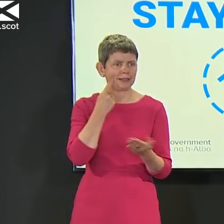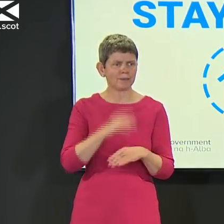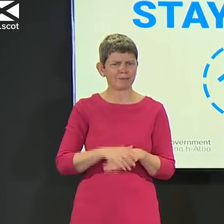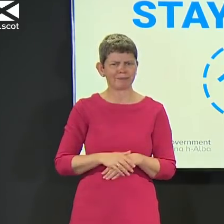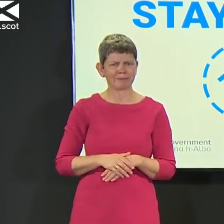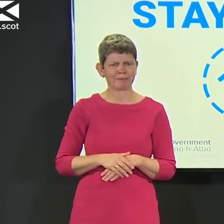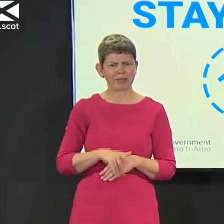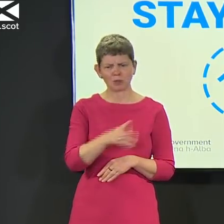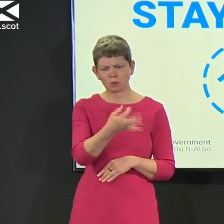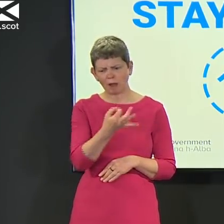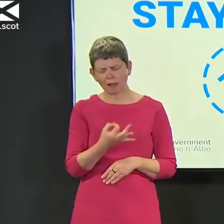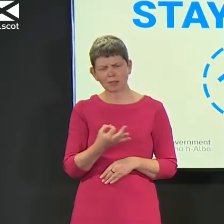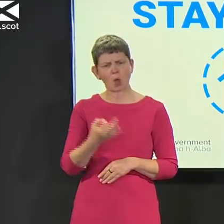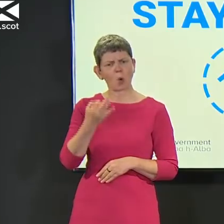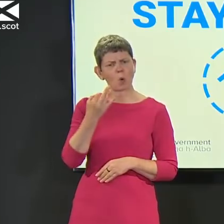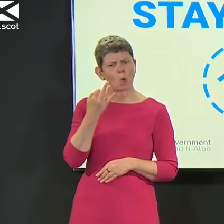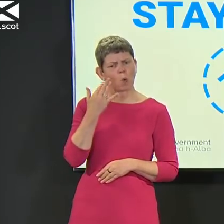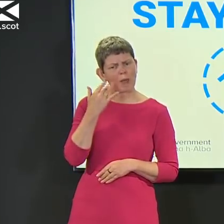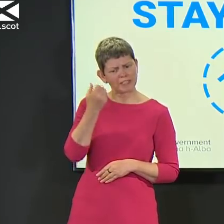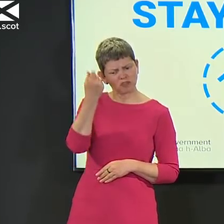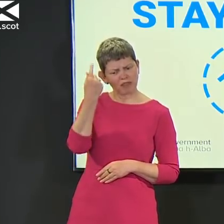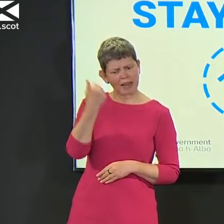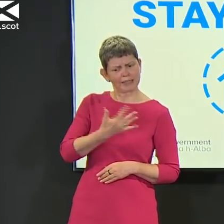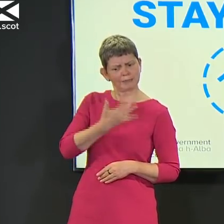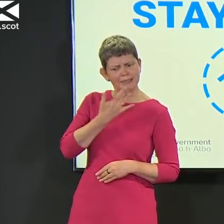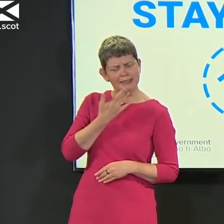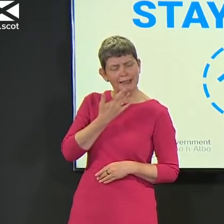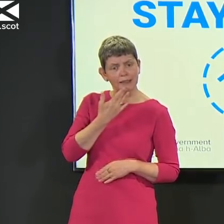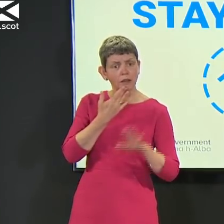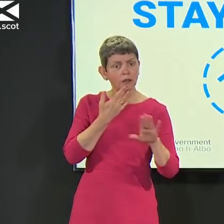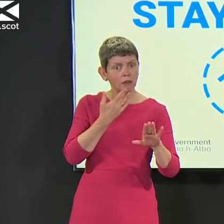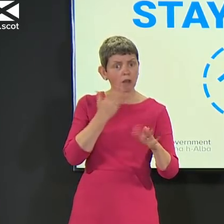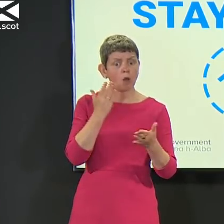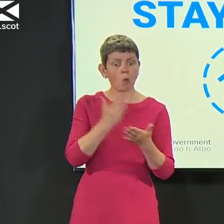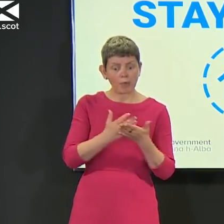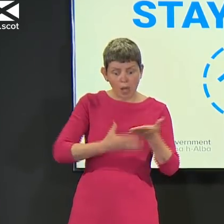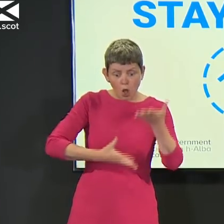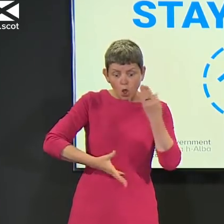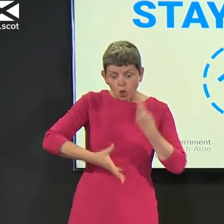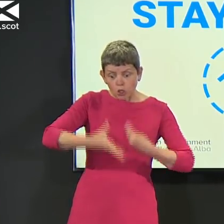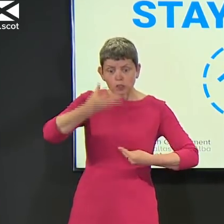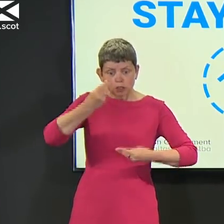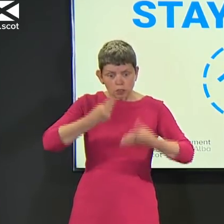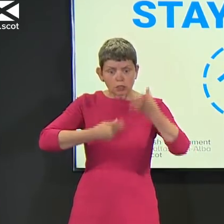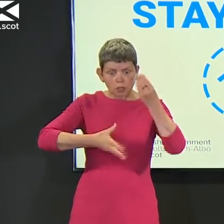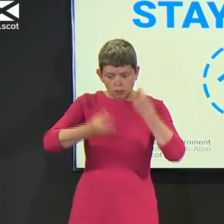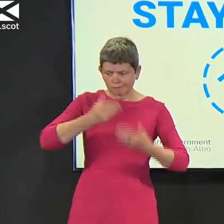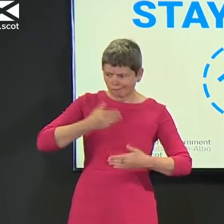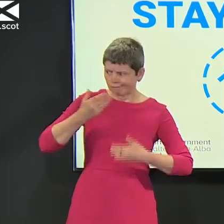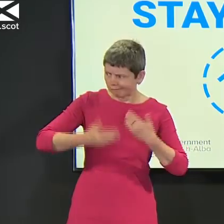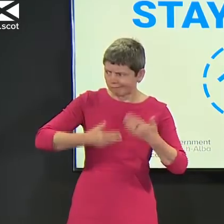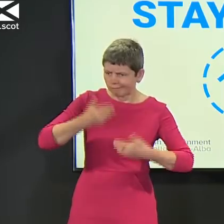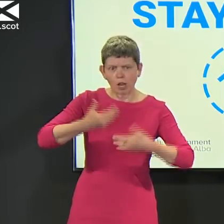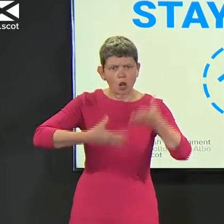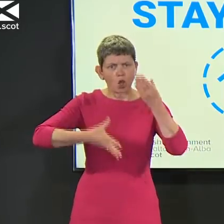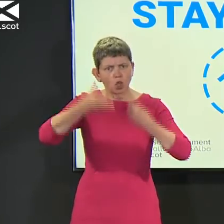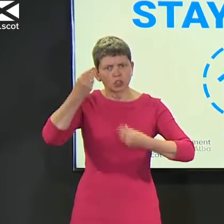made a mistake we learned more about the virus and we adapted what we did in light of that as we were